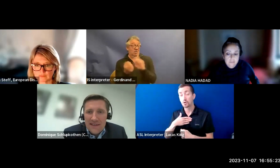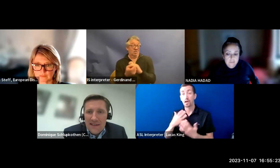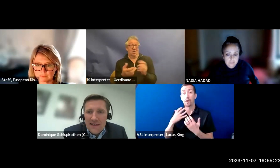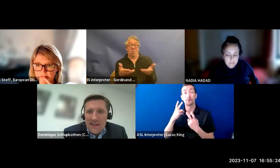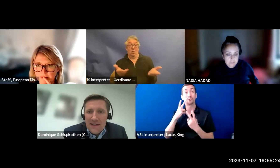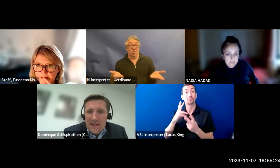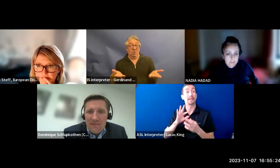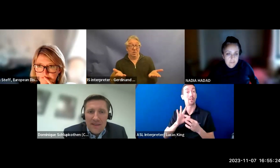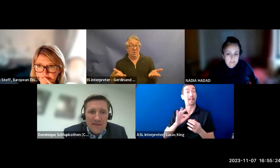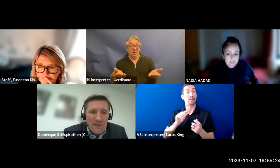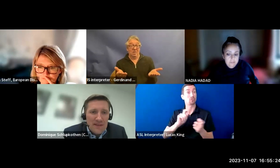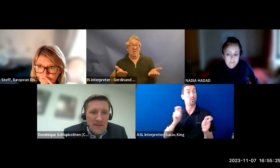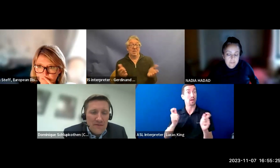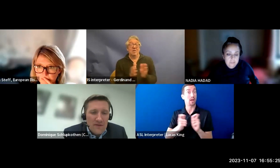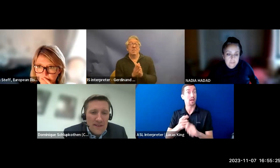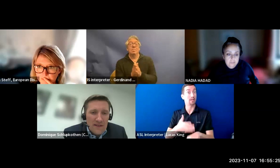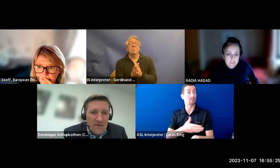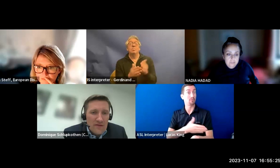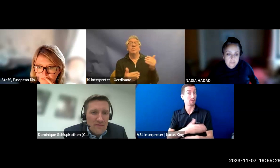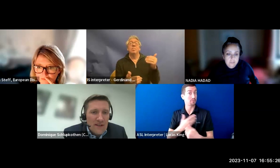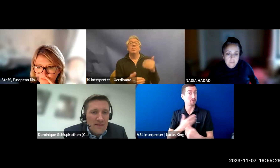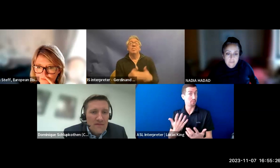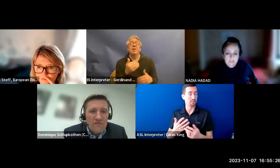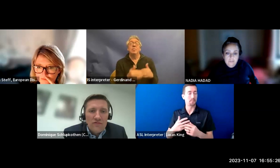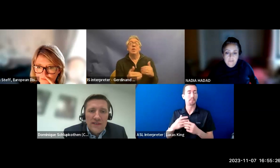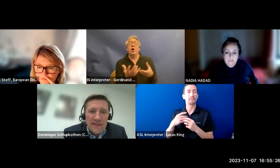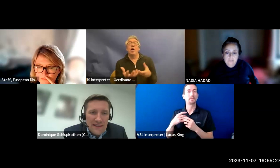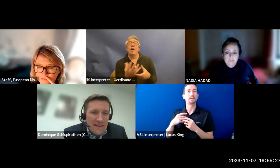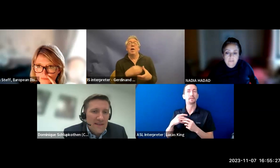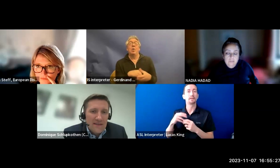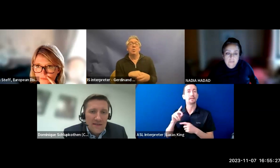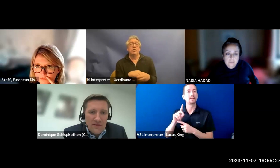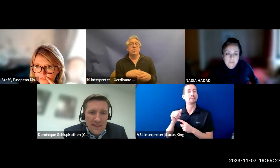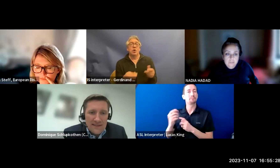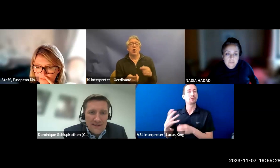is that disability inclusion becomes routinely addressed